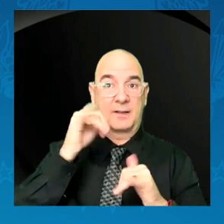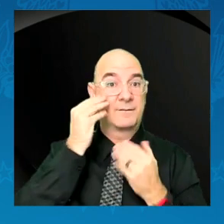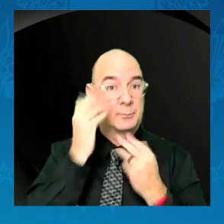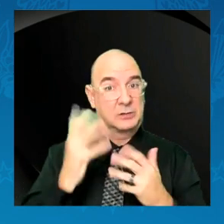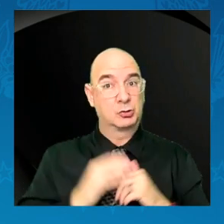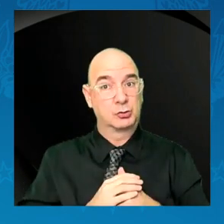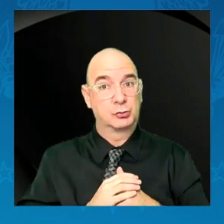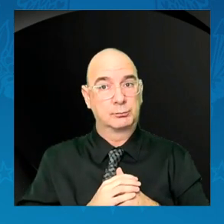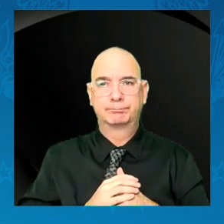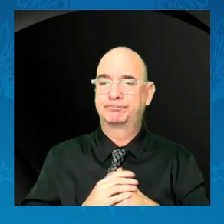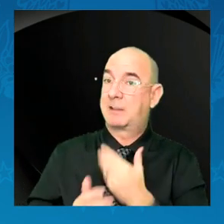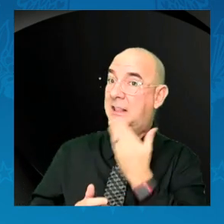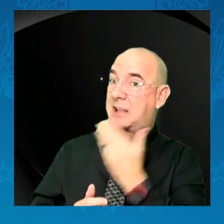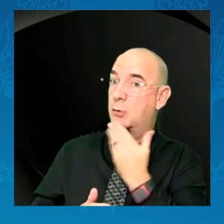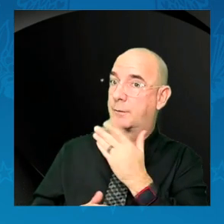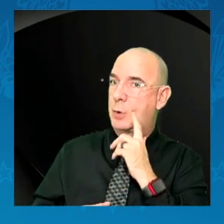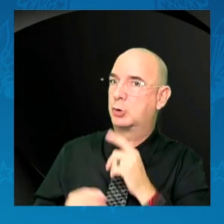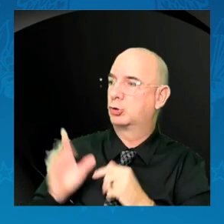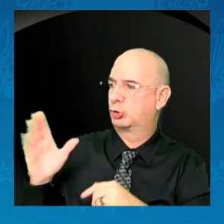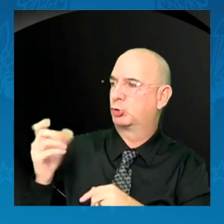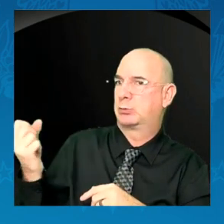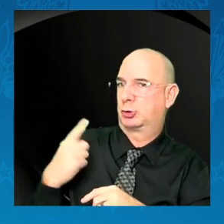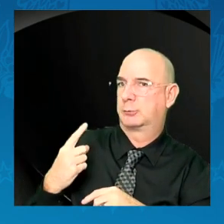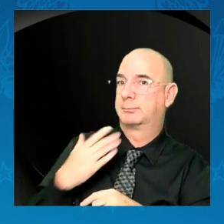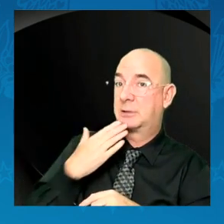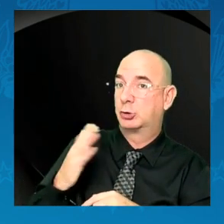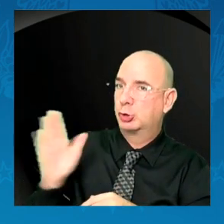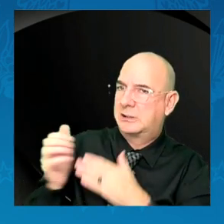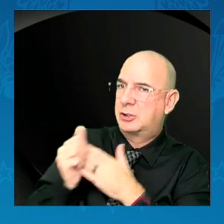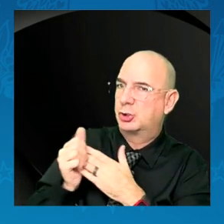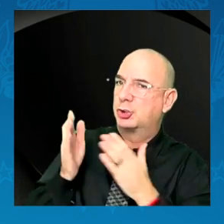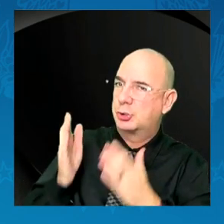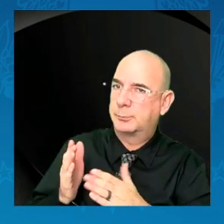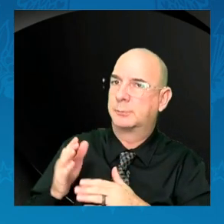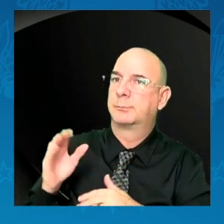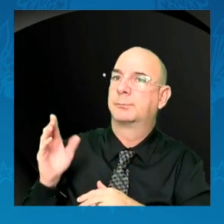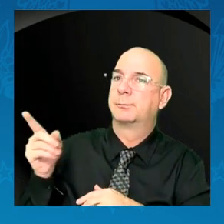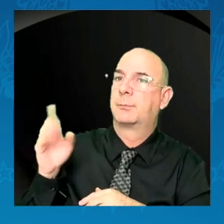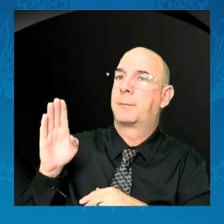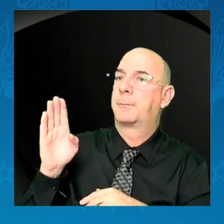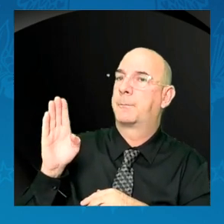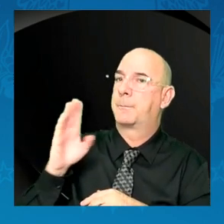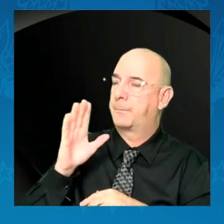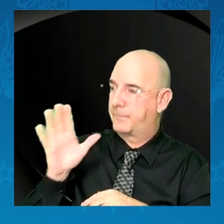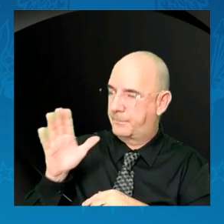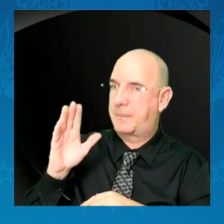Thank you for your leadership, Madam Vice President, thank you all for being here today. It is really an honor to represent the Department of Energy